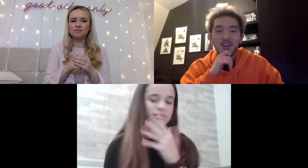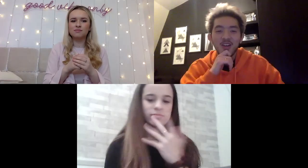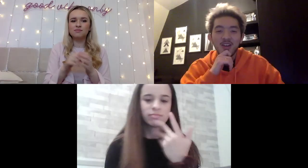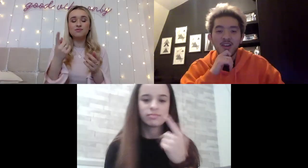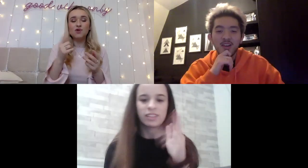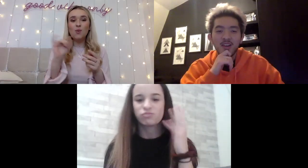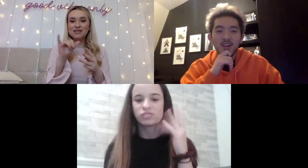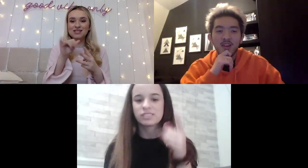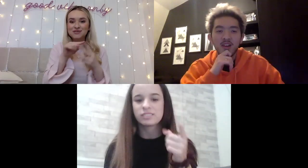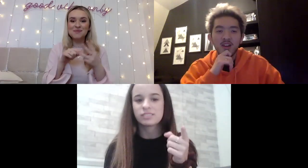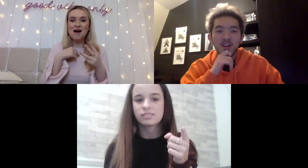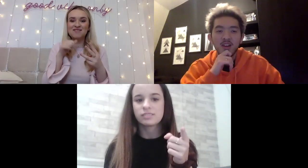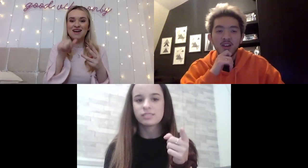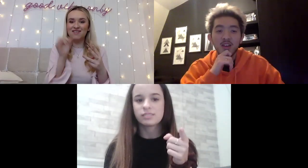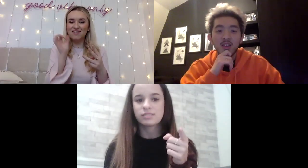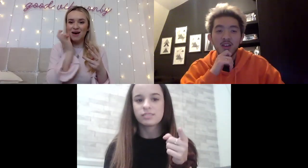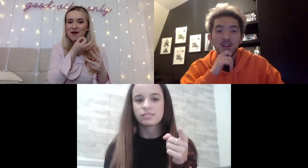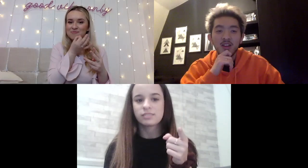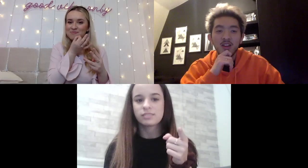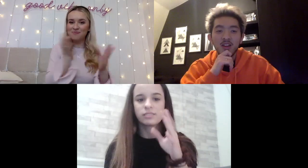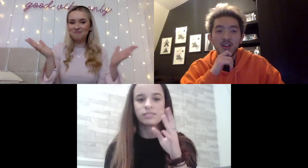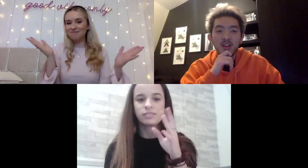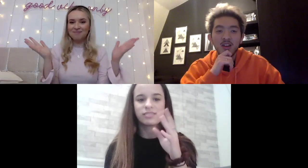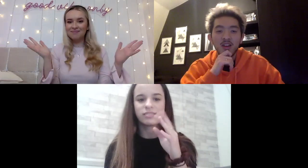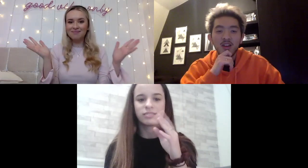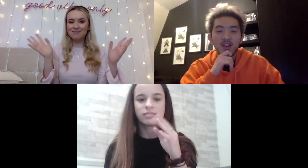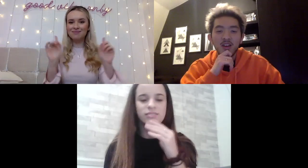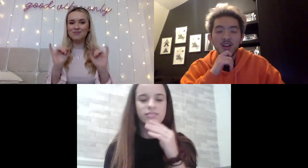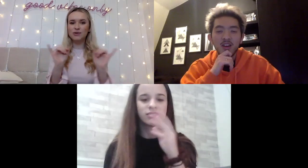Jas: Which one is my favourite flower? Jem: But that's a type of tree?